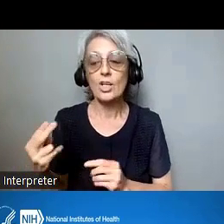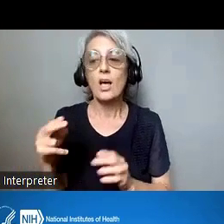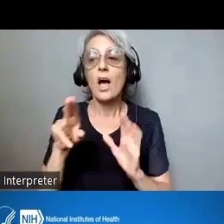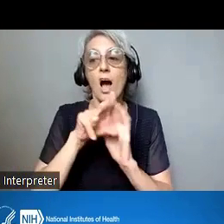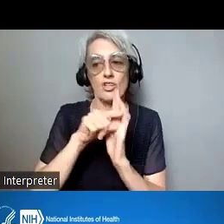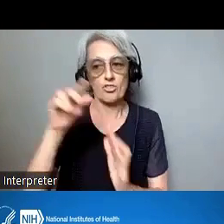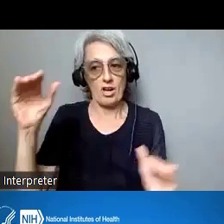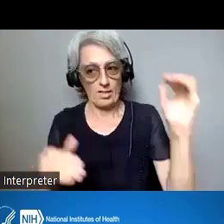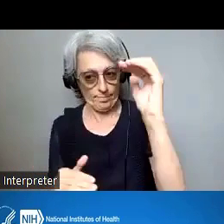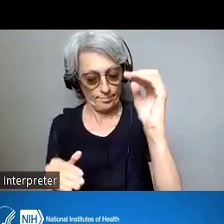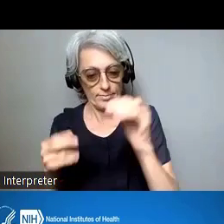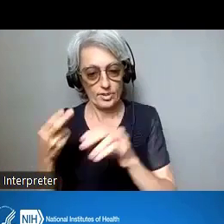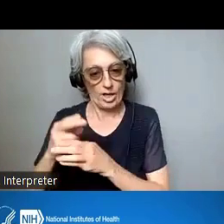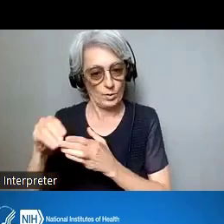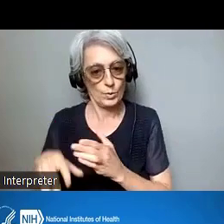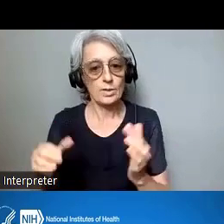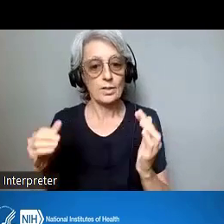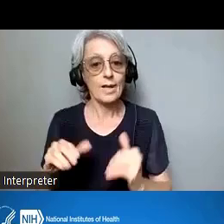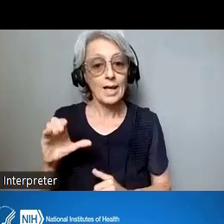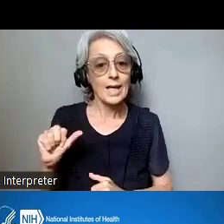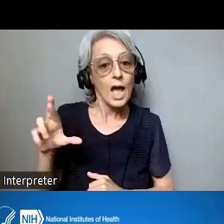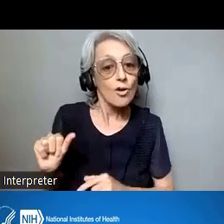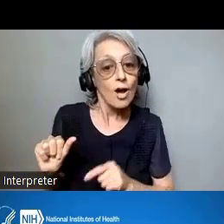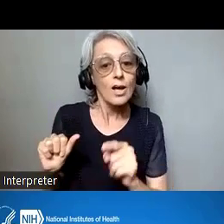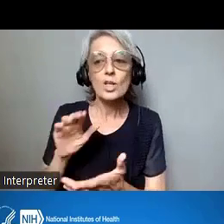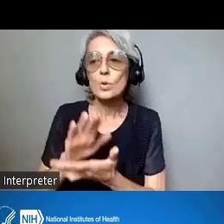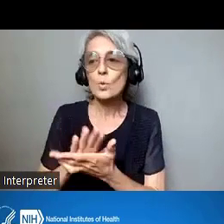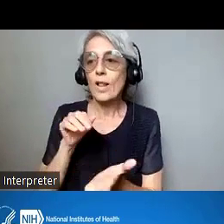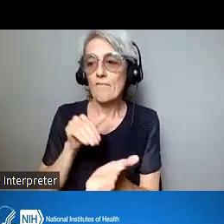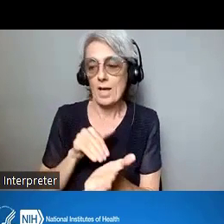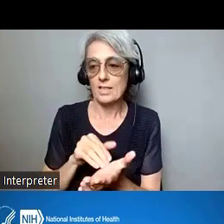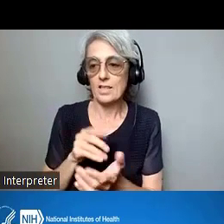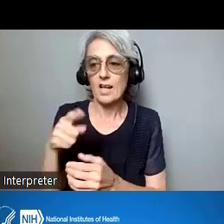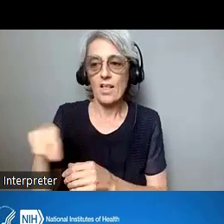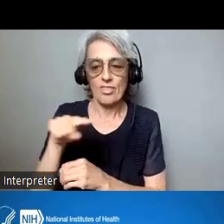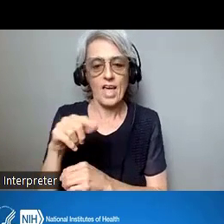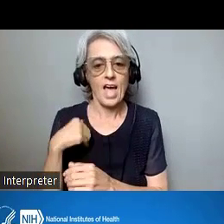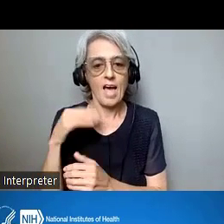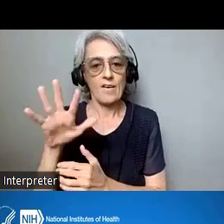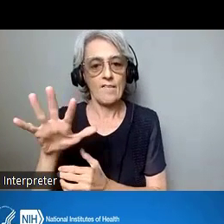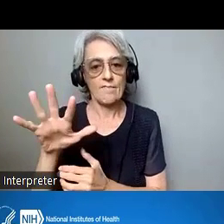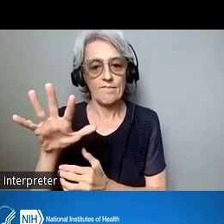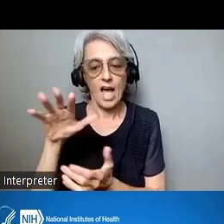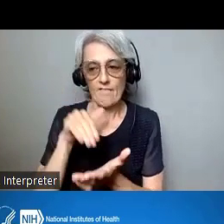Then we find Cara at the School of Medicine where they enjoy $5,000,000 of NIH funding,